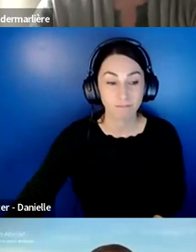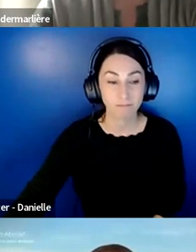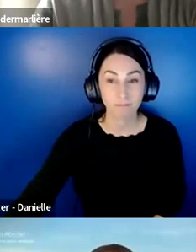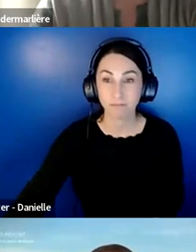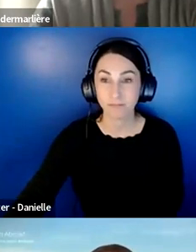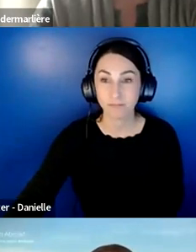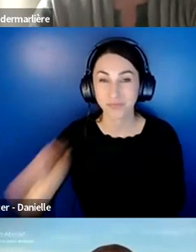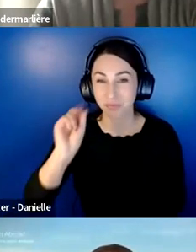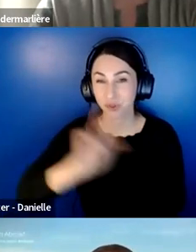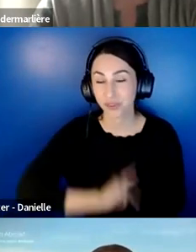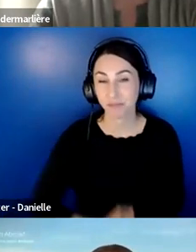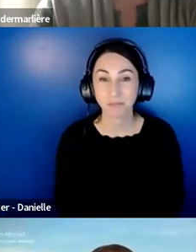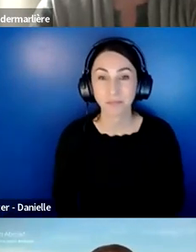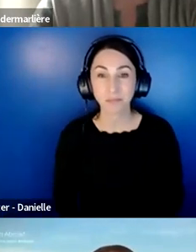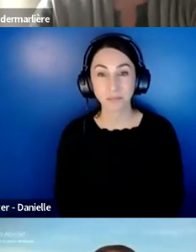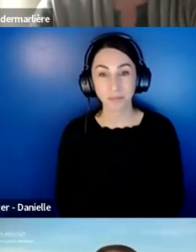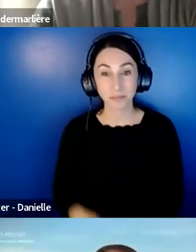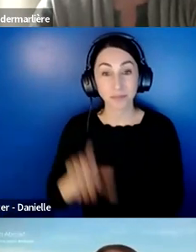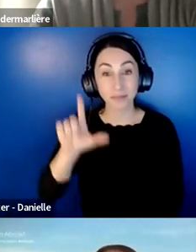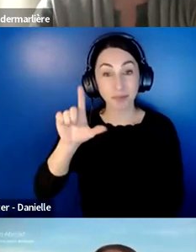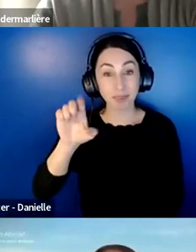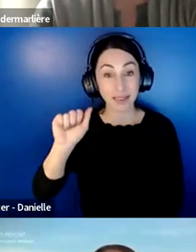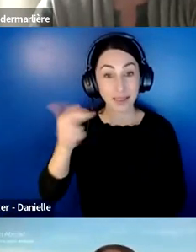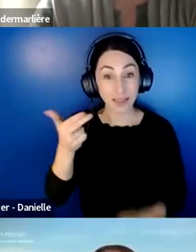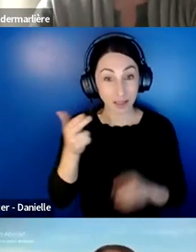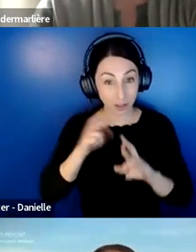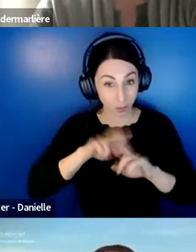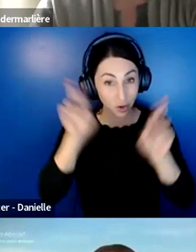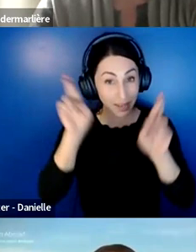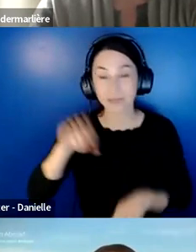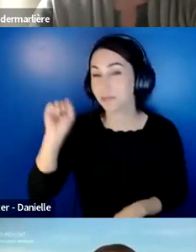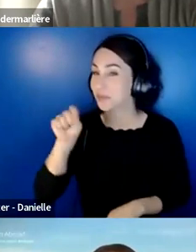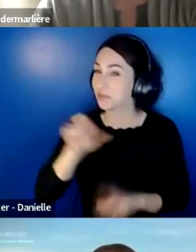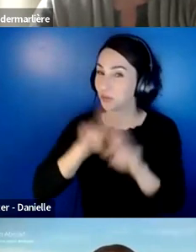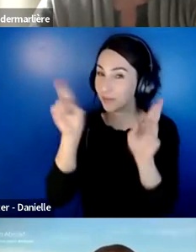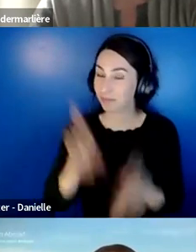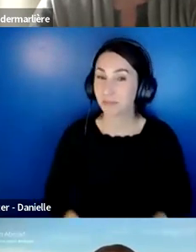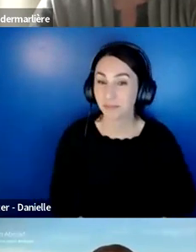Ayelen: Alright, Leah, are you good to go?